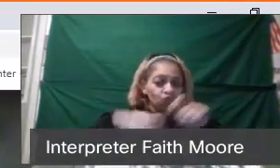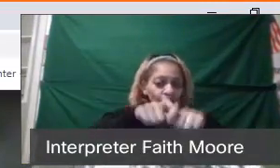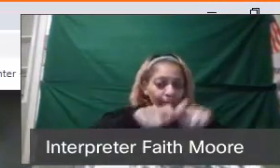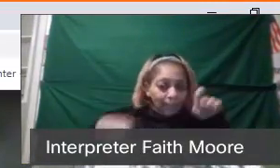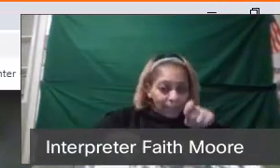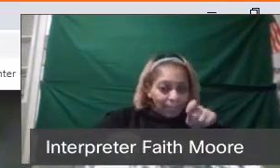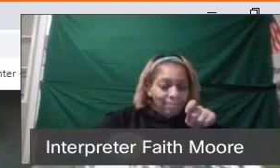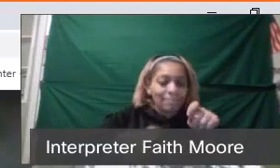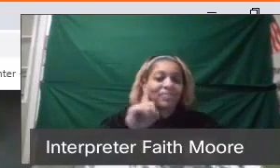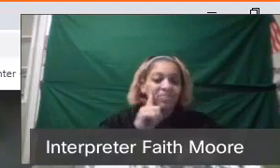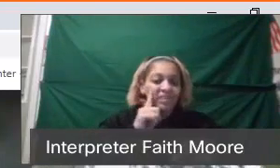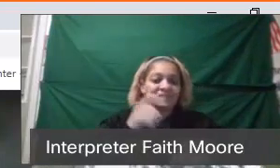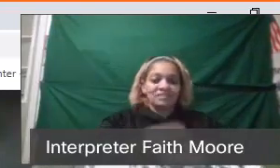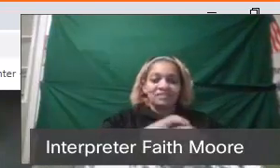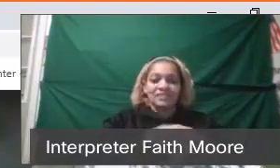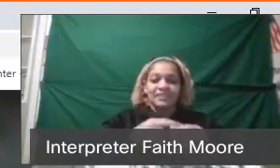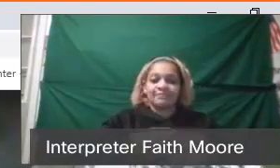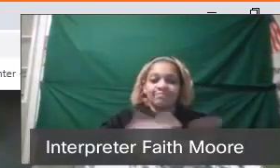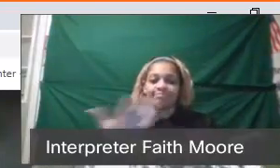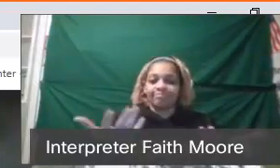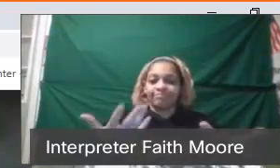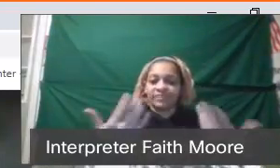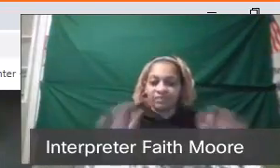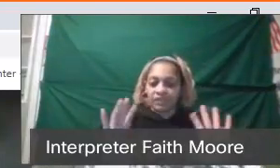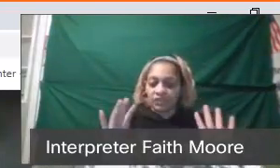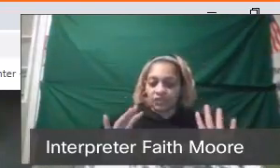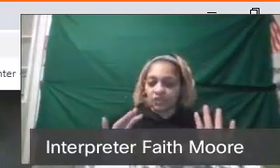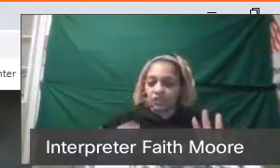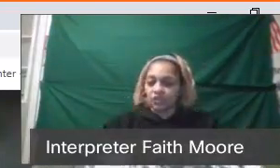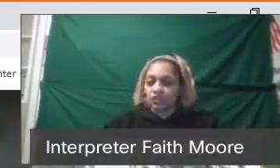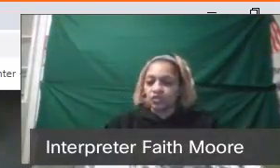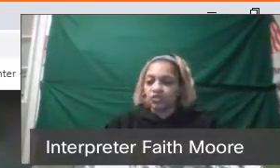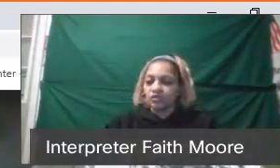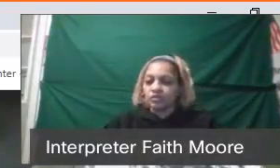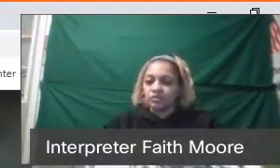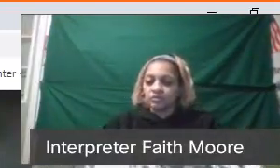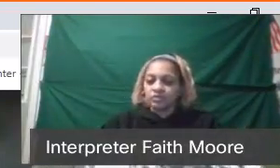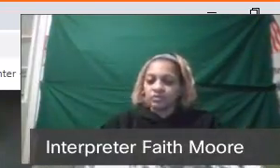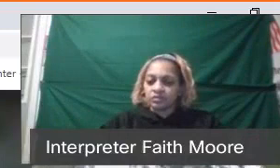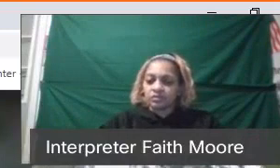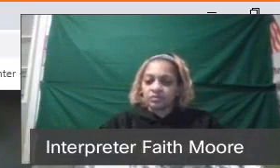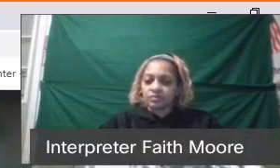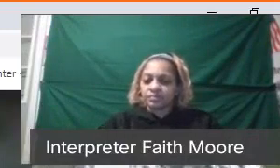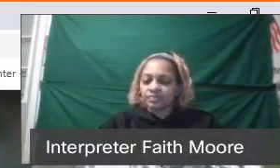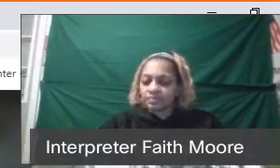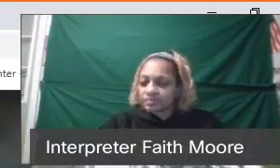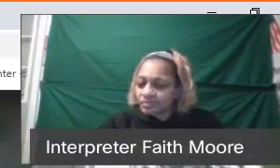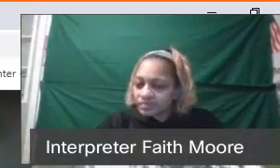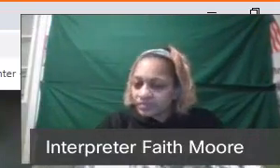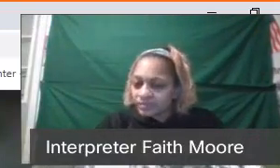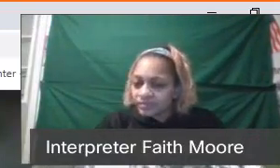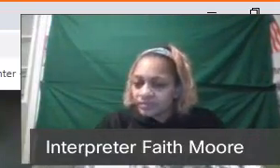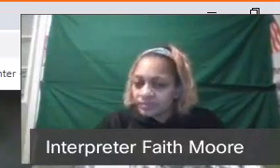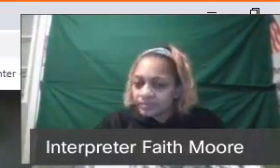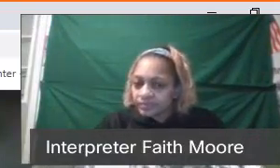Time, so we could look or how does question, we can despise to the question and we both answer on our.